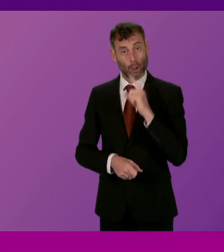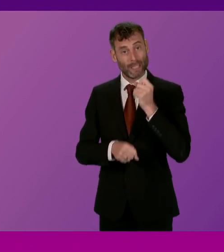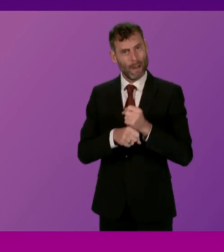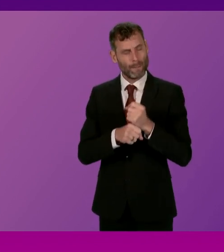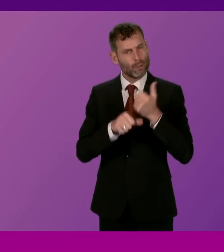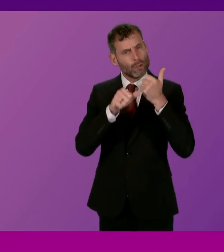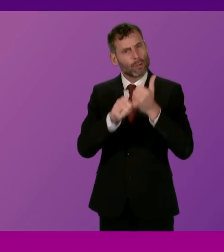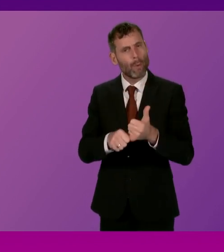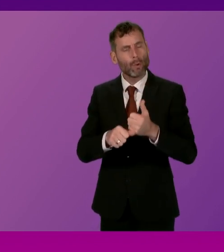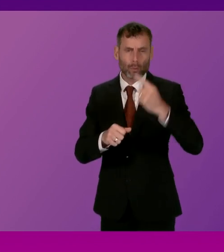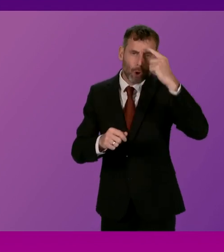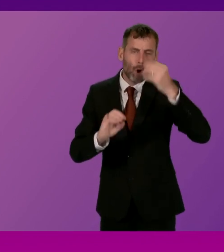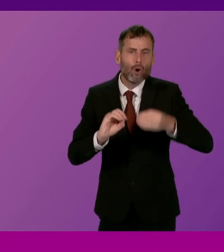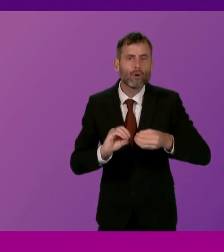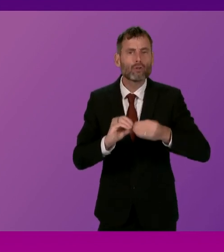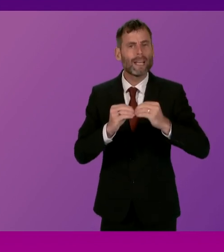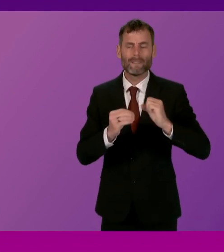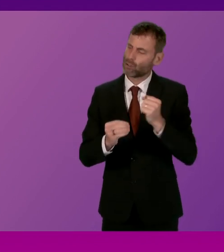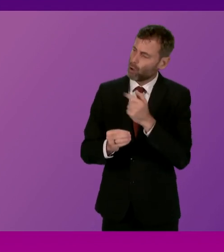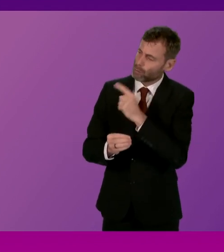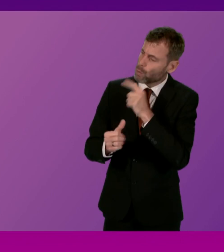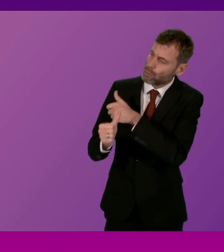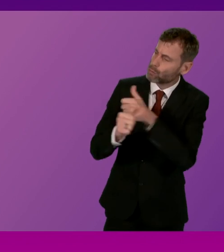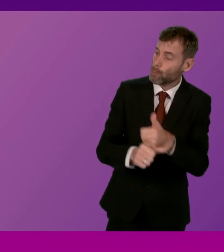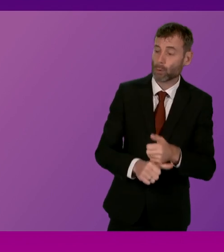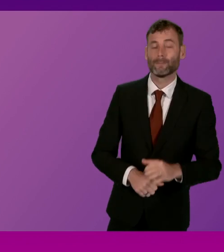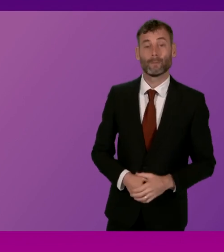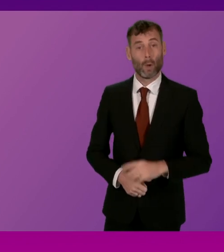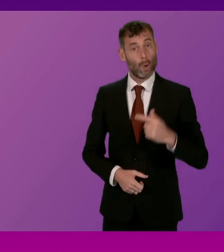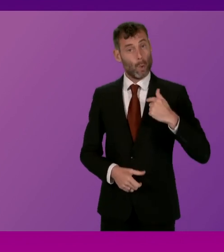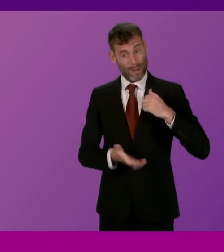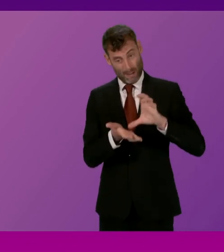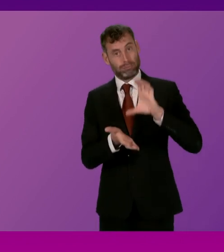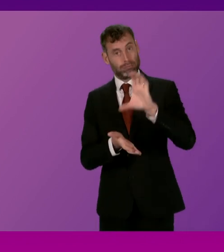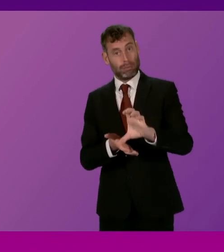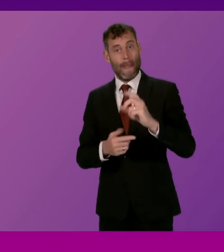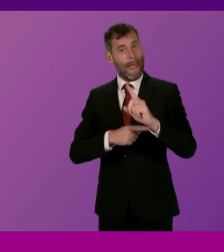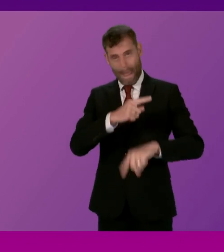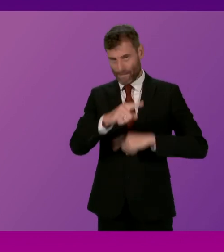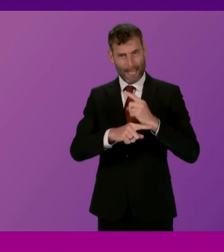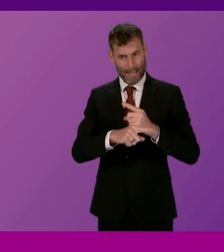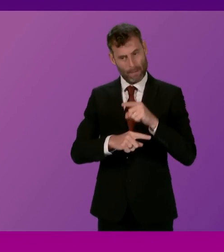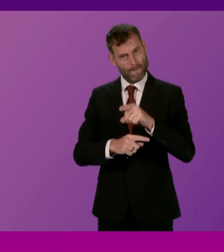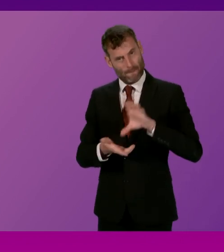Scotland. The Scottish Government provides significant funding to Creative Scotland each year, and it will continue to do so.